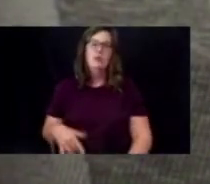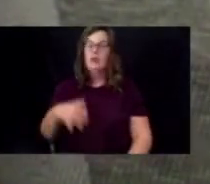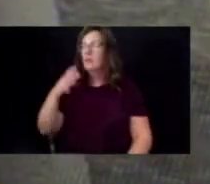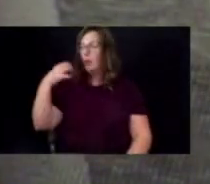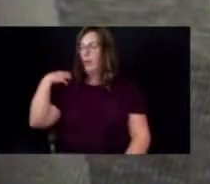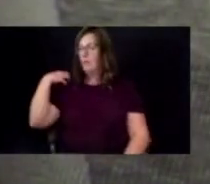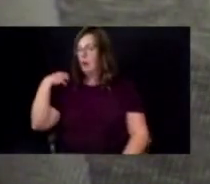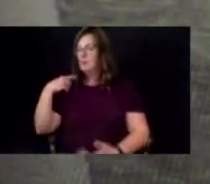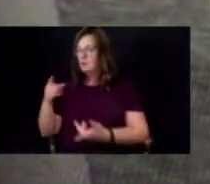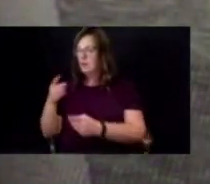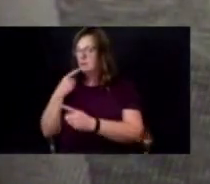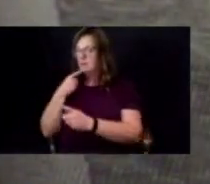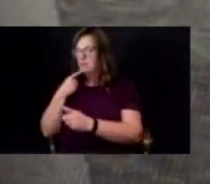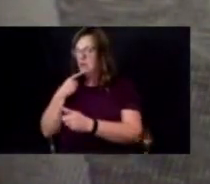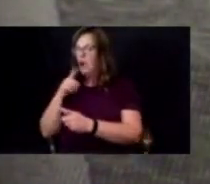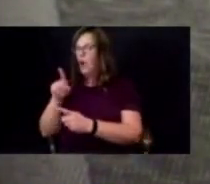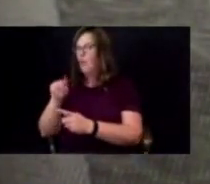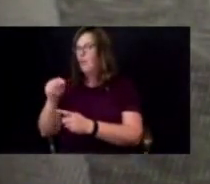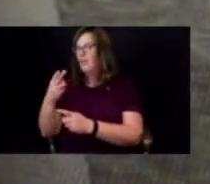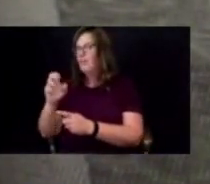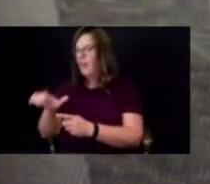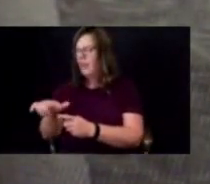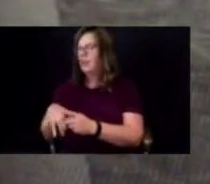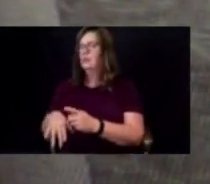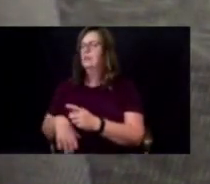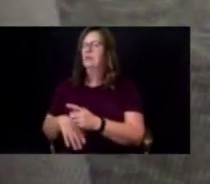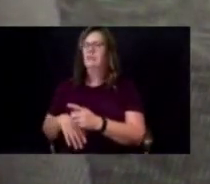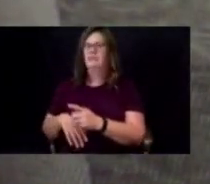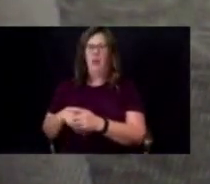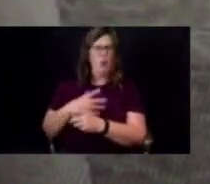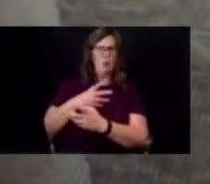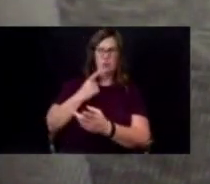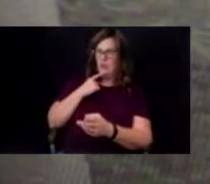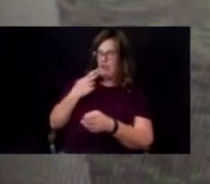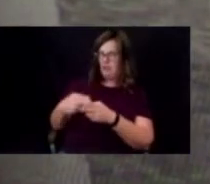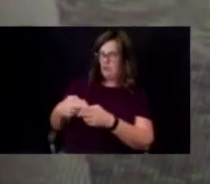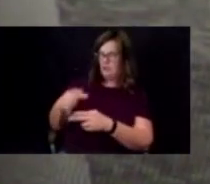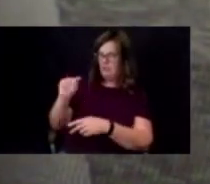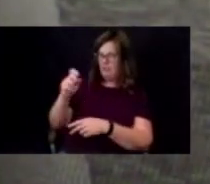they use today and i was like oh no they use he but i programmed in my brain that everyone uses